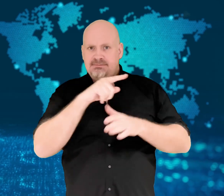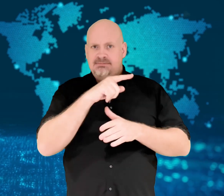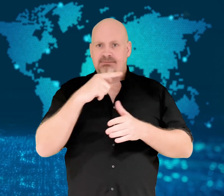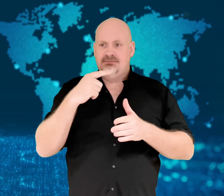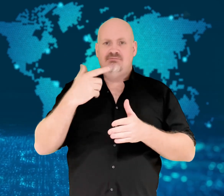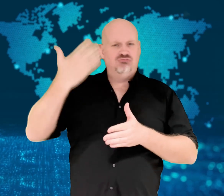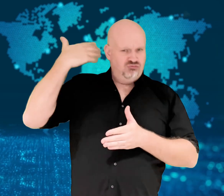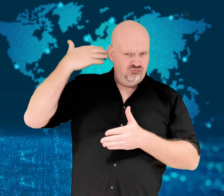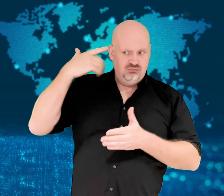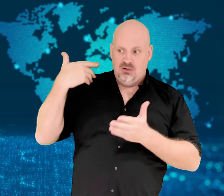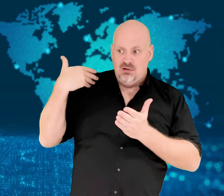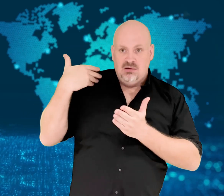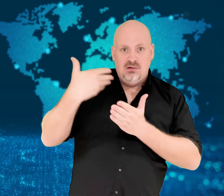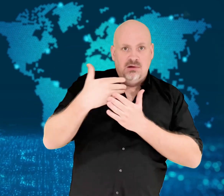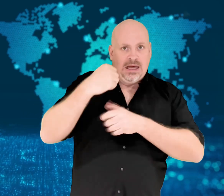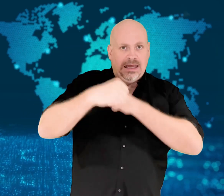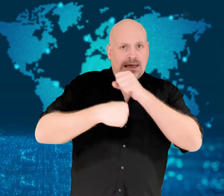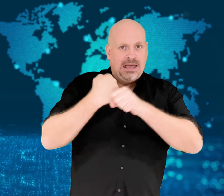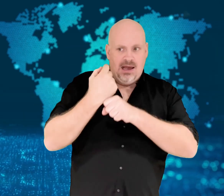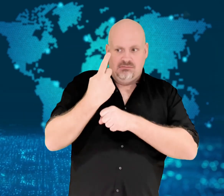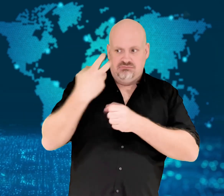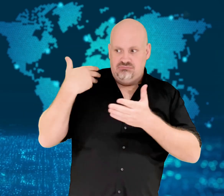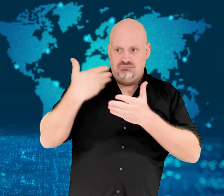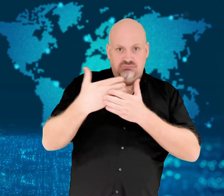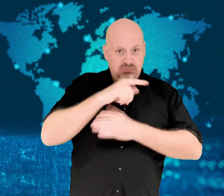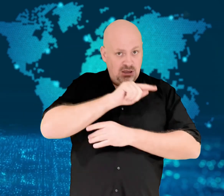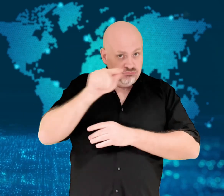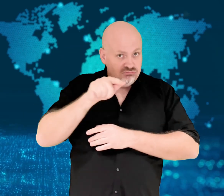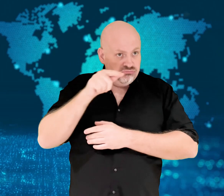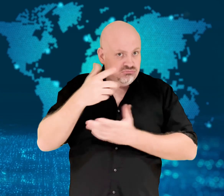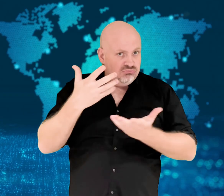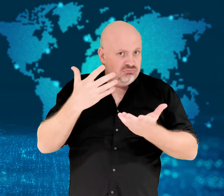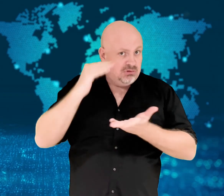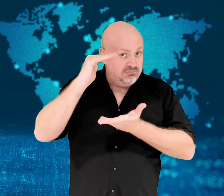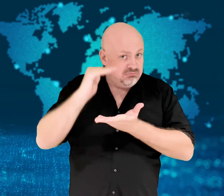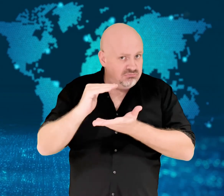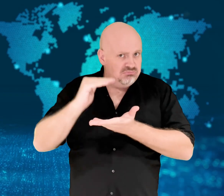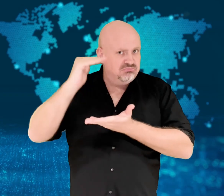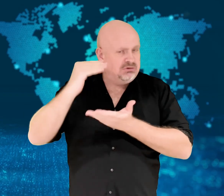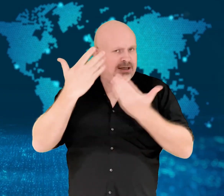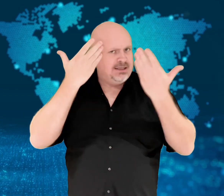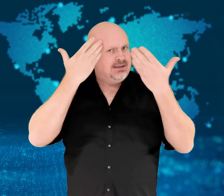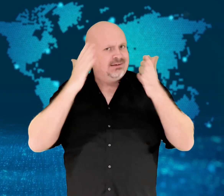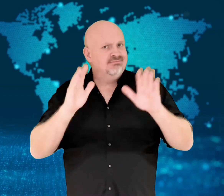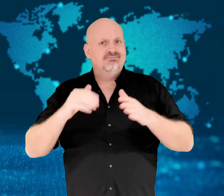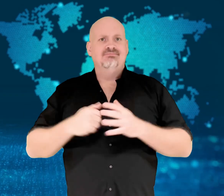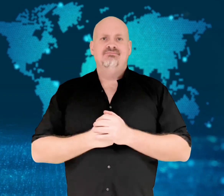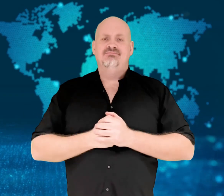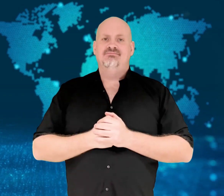at the dance studio. However, it is still unclear how frequently Tran visited